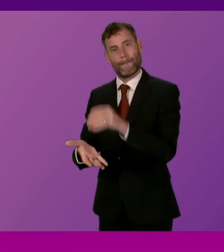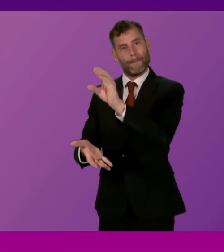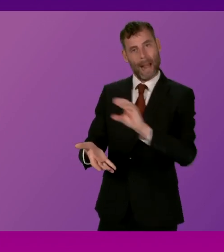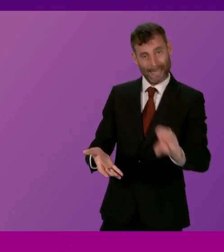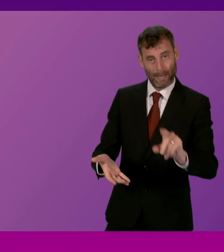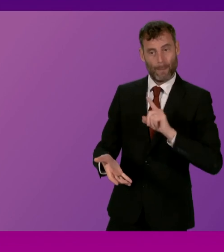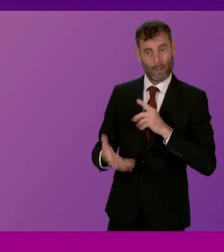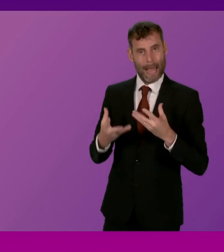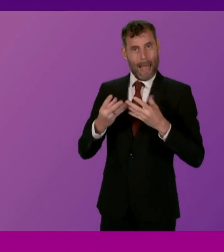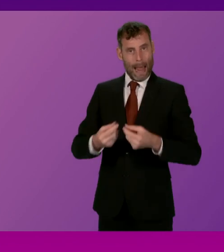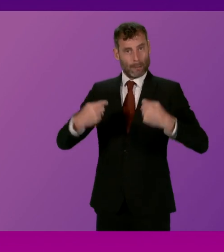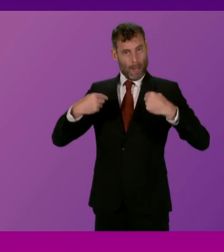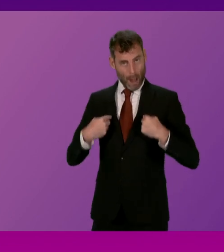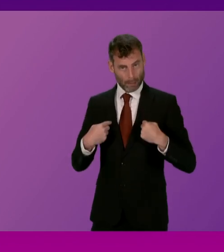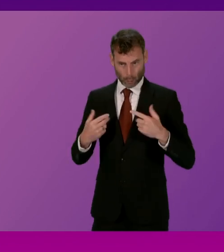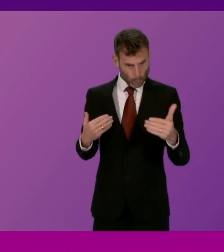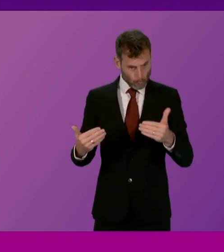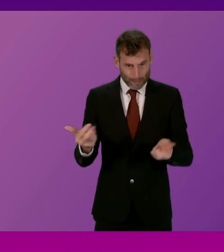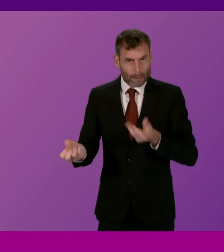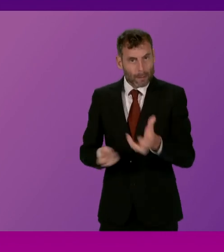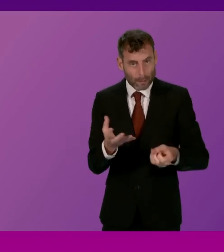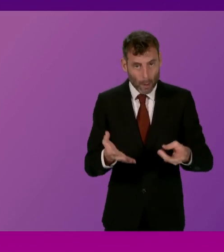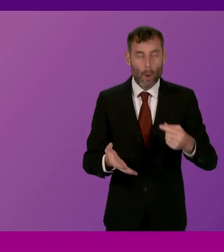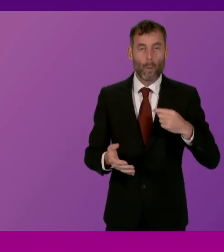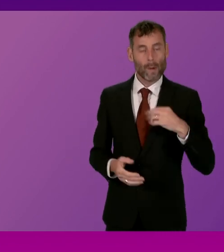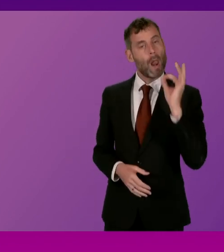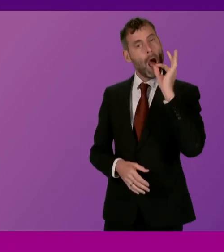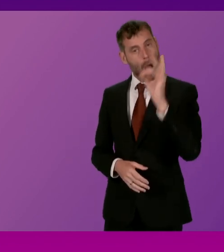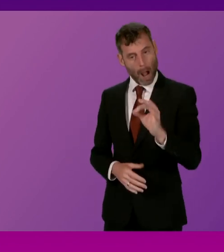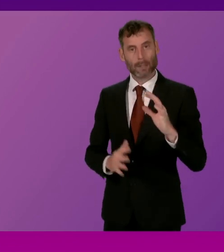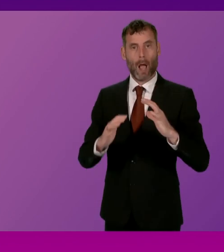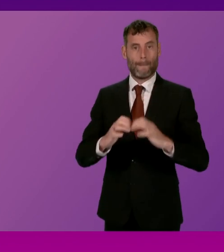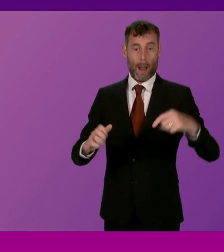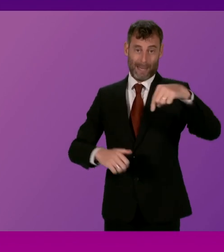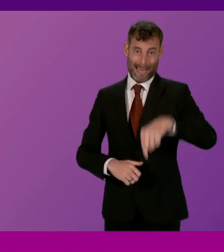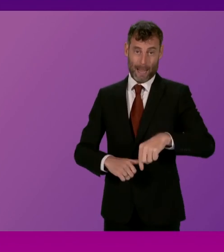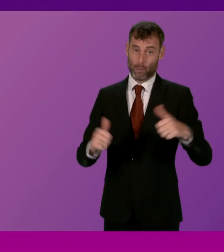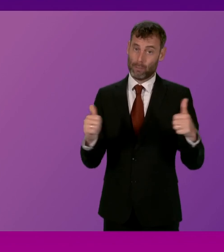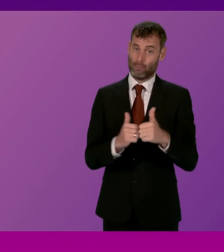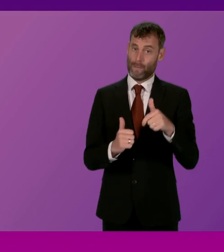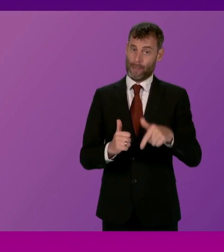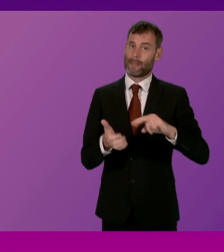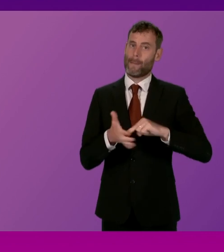Subject to parliamentary approval, we will seek to restore that in the next financial year.